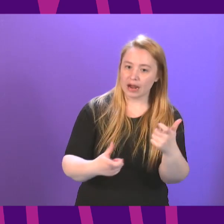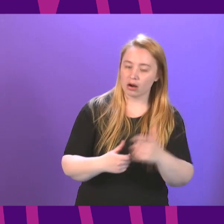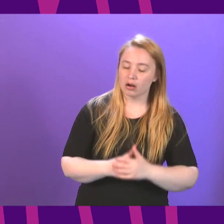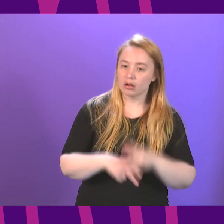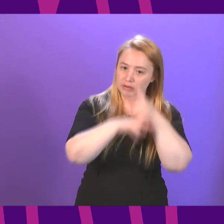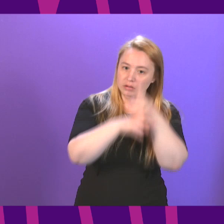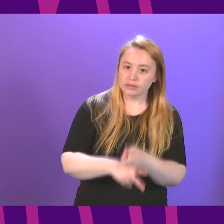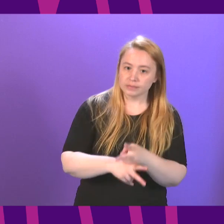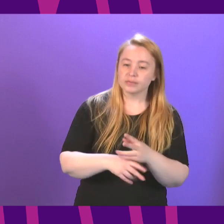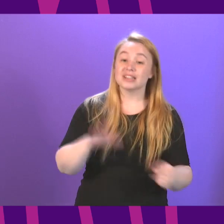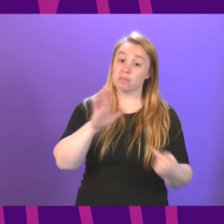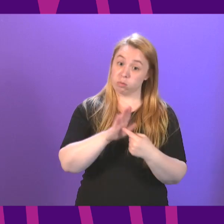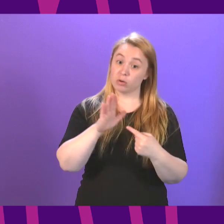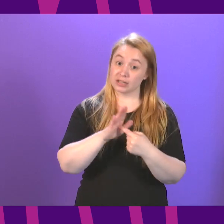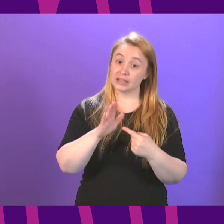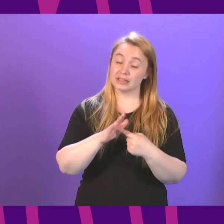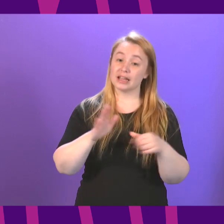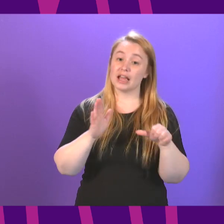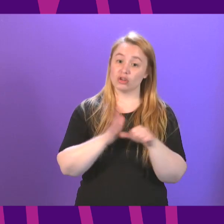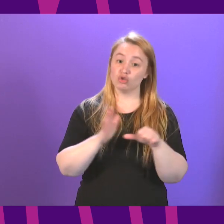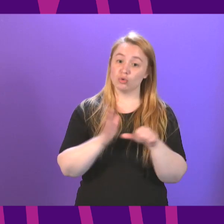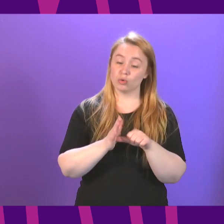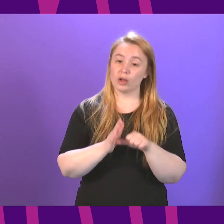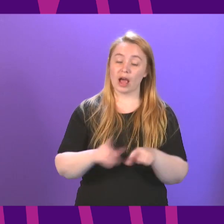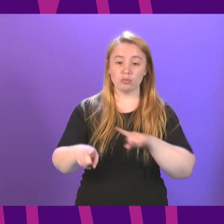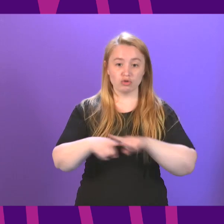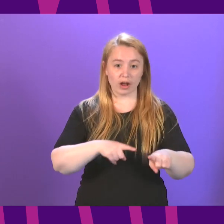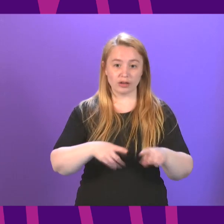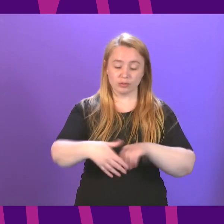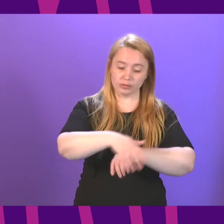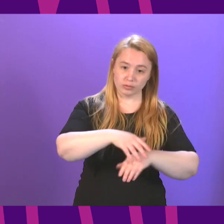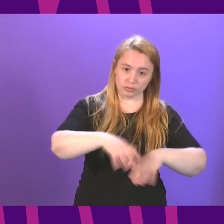This is a really important matter. Part of the remobilisation and recovery of the health service